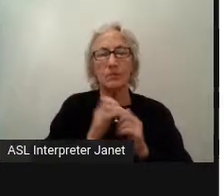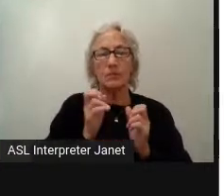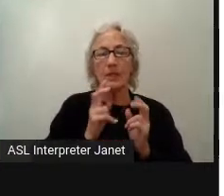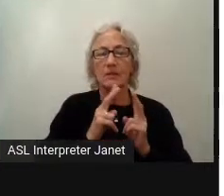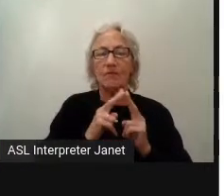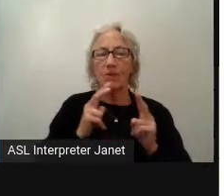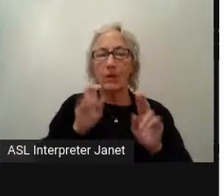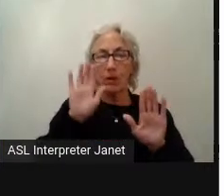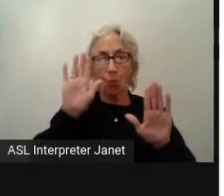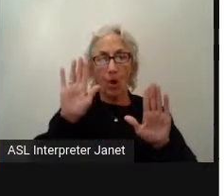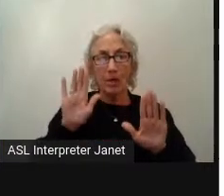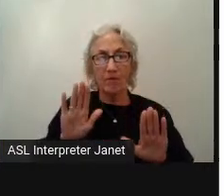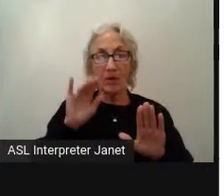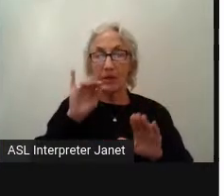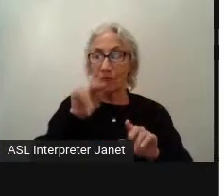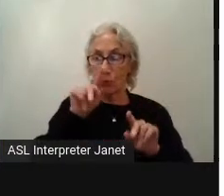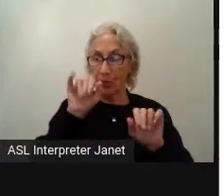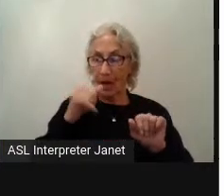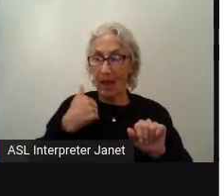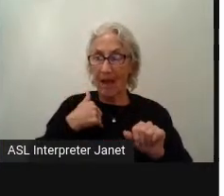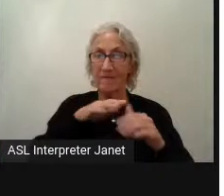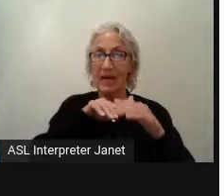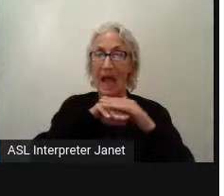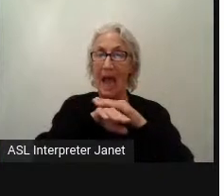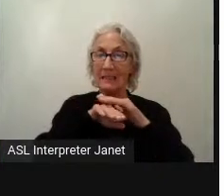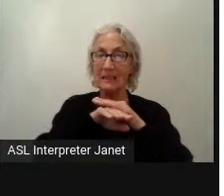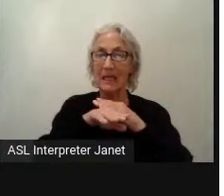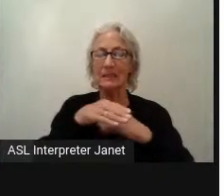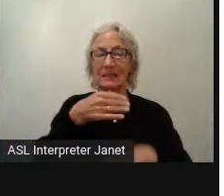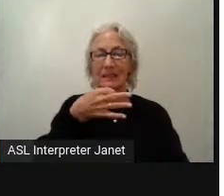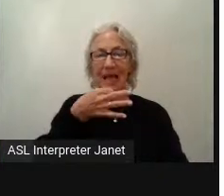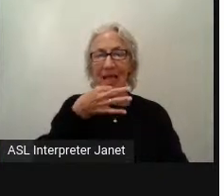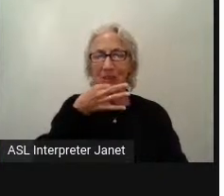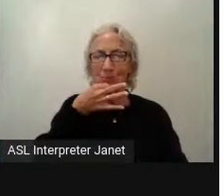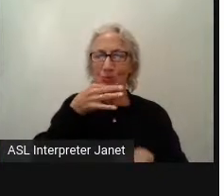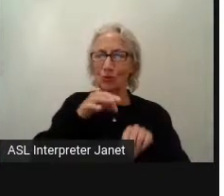once you have started. It is very, very excellent if you could have